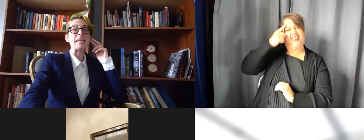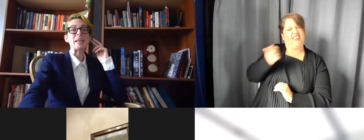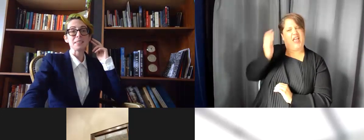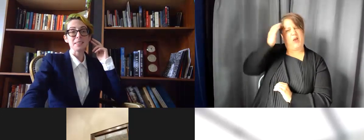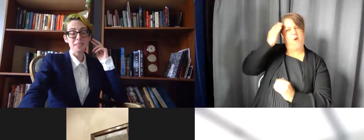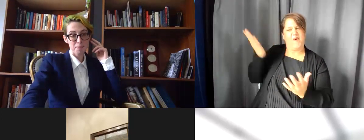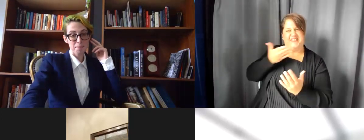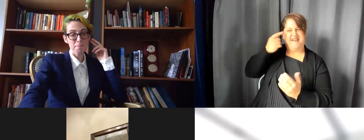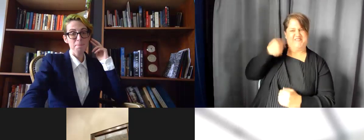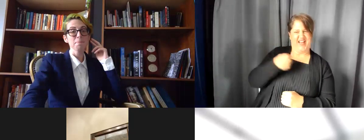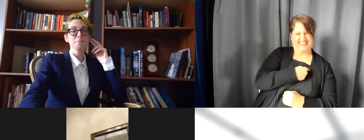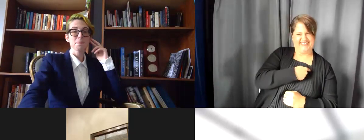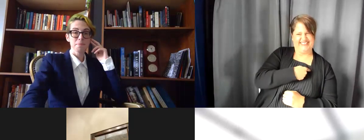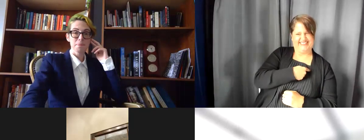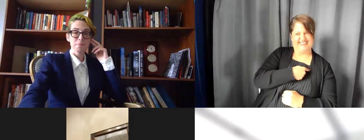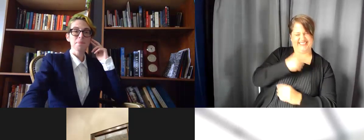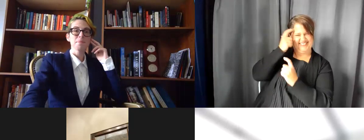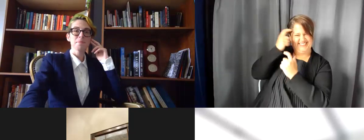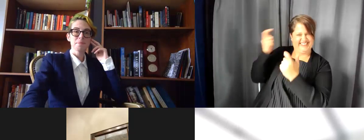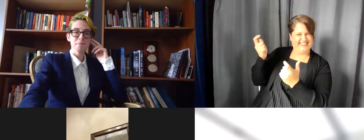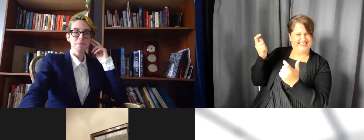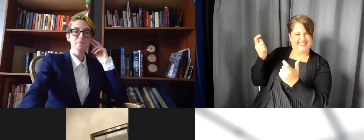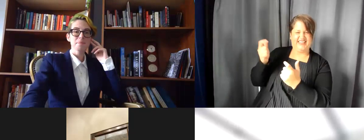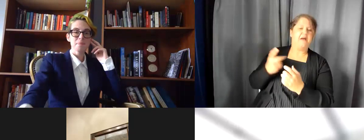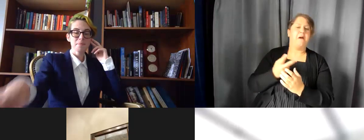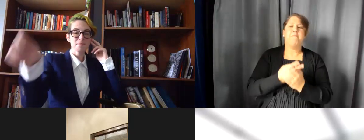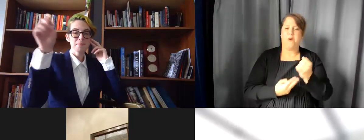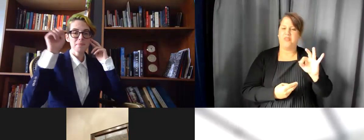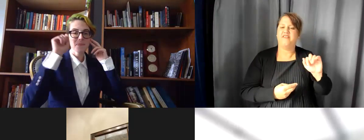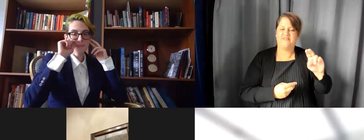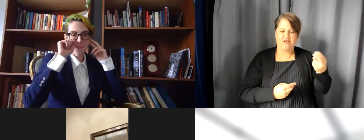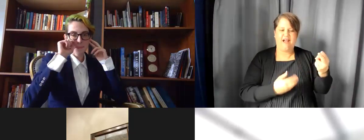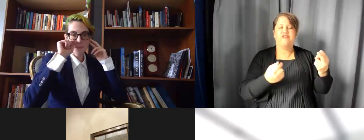Jordan Radford: And I love having both of Judy humans books. She's